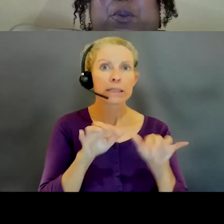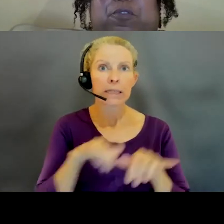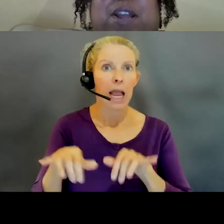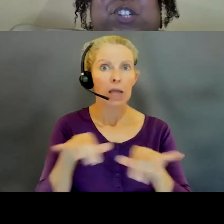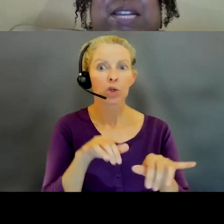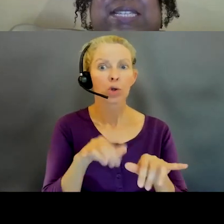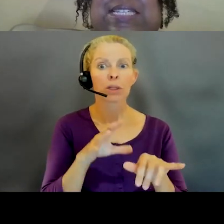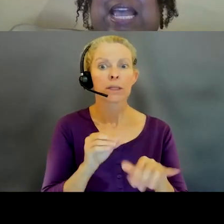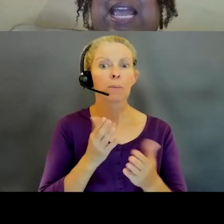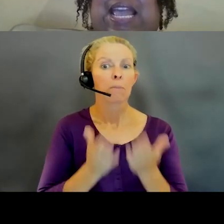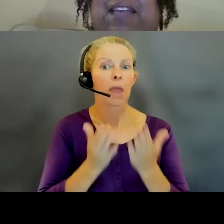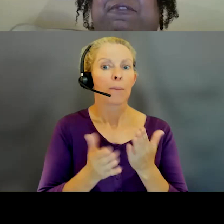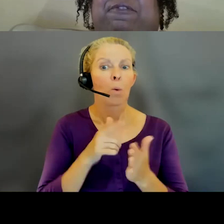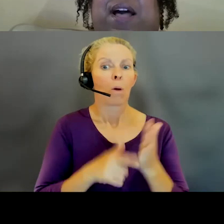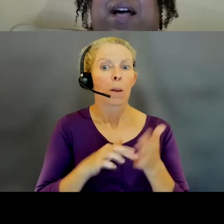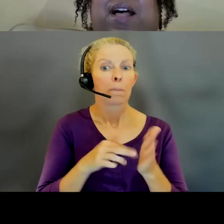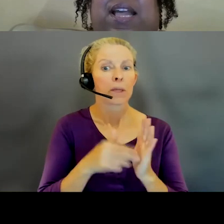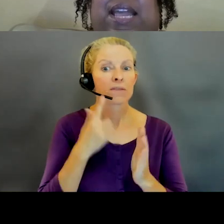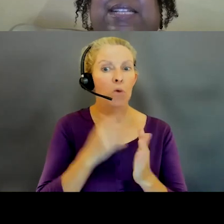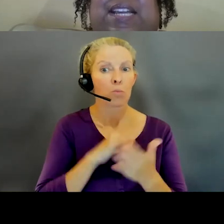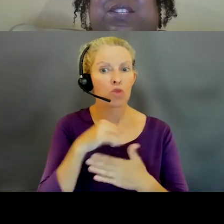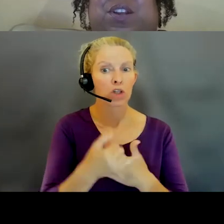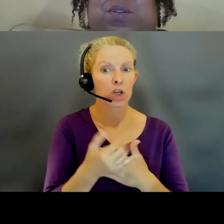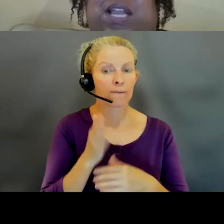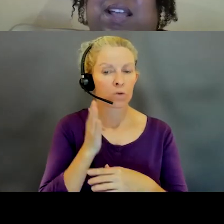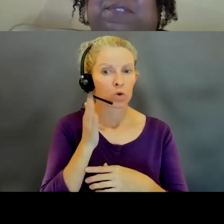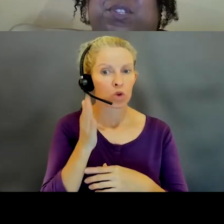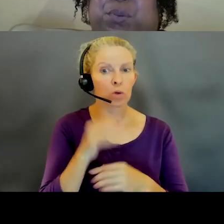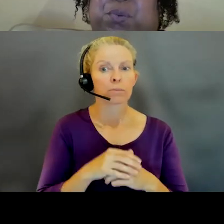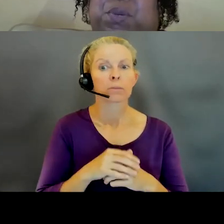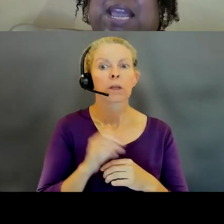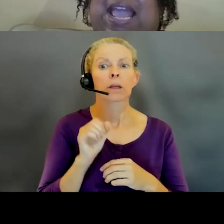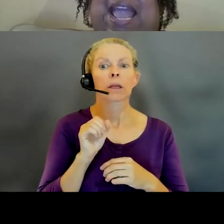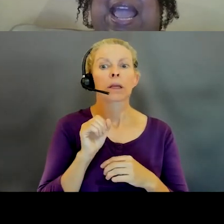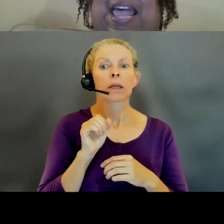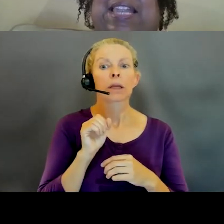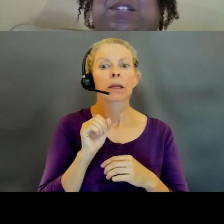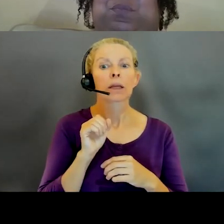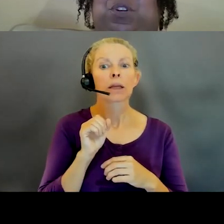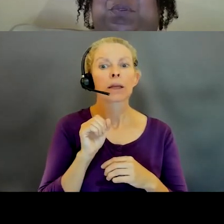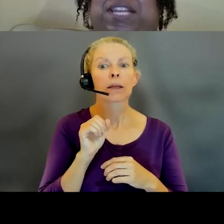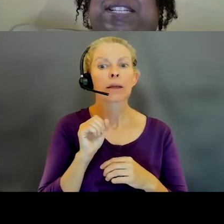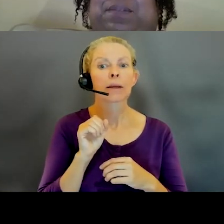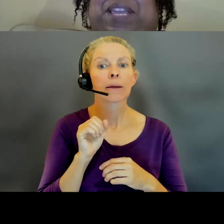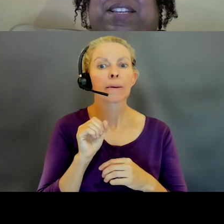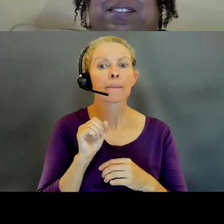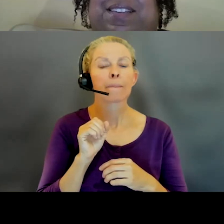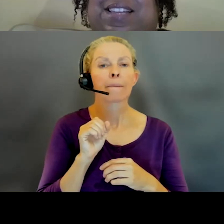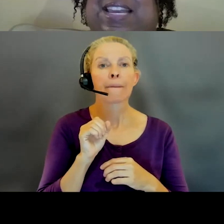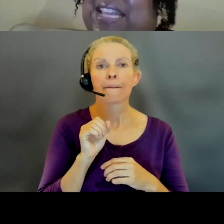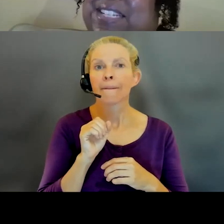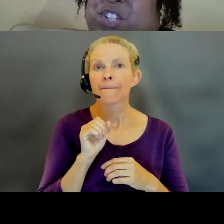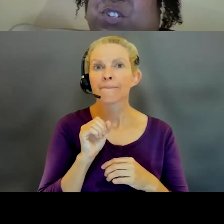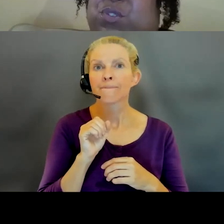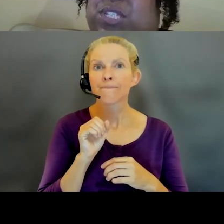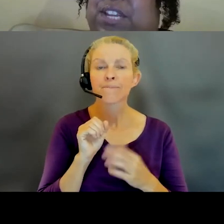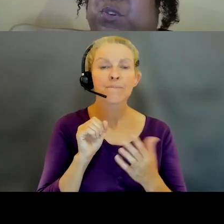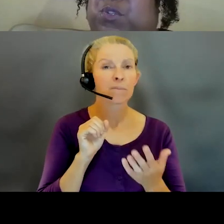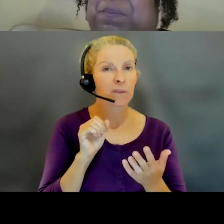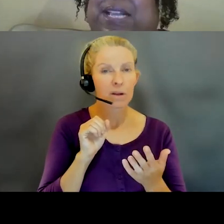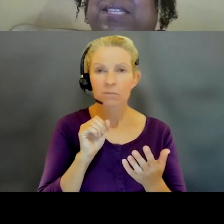your project? If it does go live soon? And will you need to meet any additional standards because